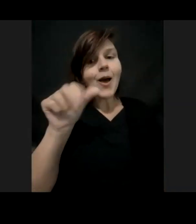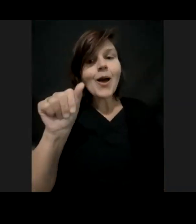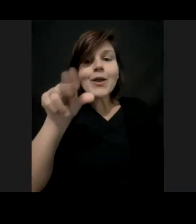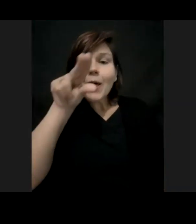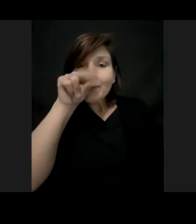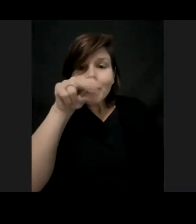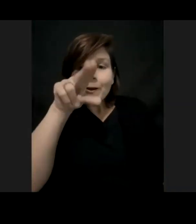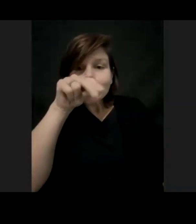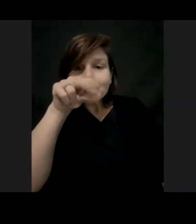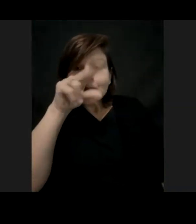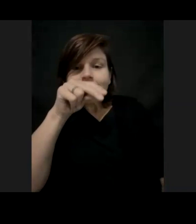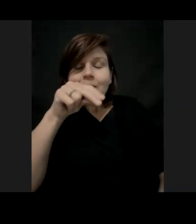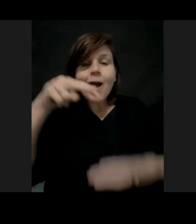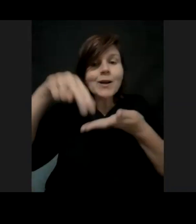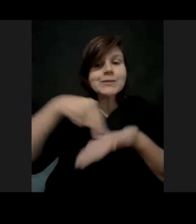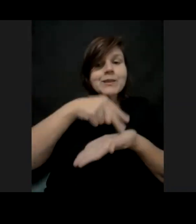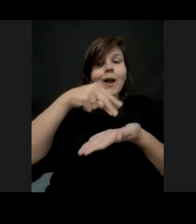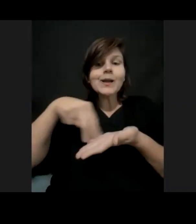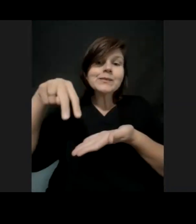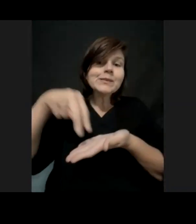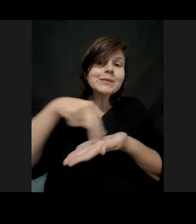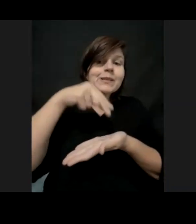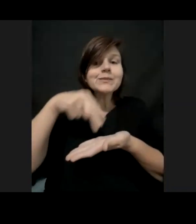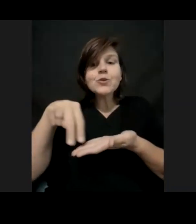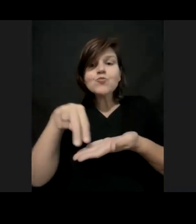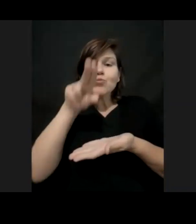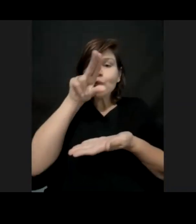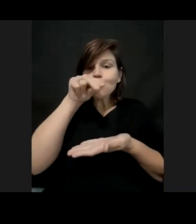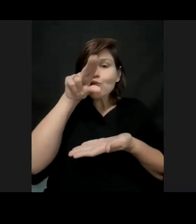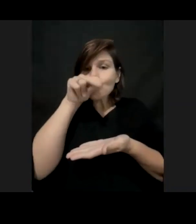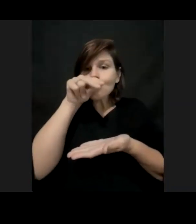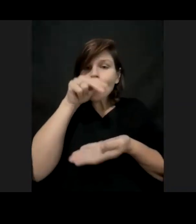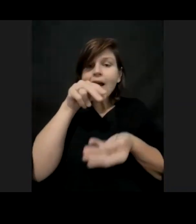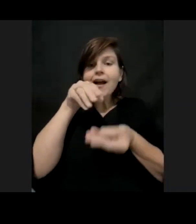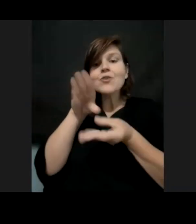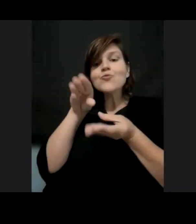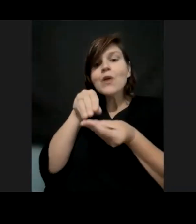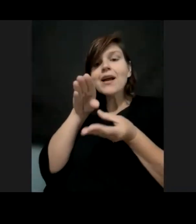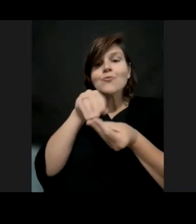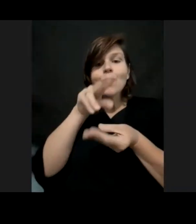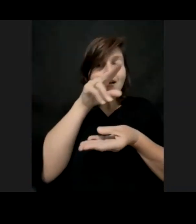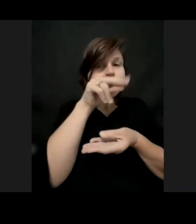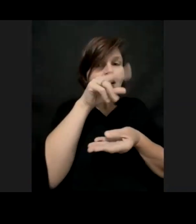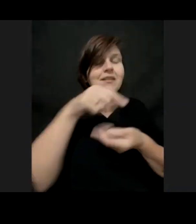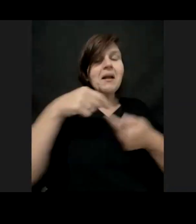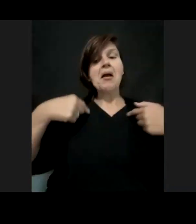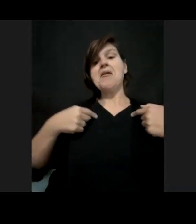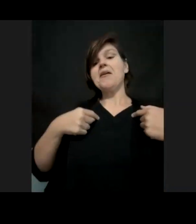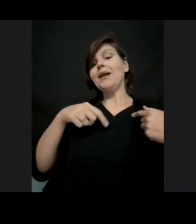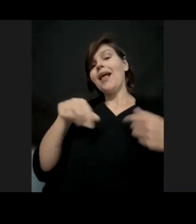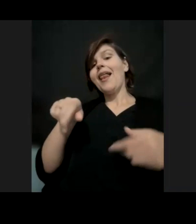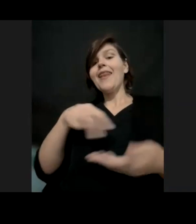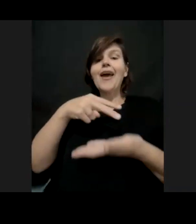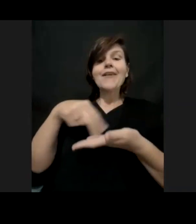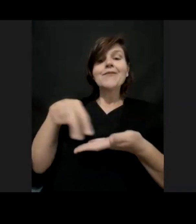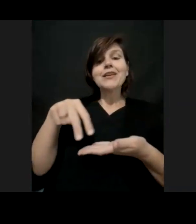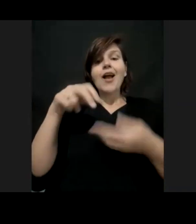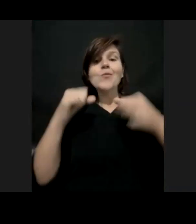“Alishaaa! Quack, quack! Quackity quack! I love to dance! Widdle waddle widdle waddle widdle!